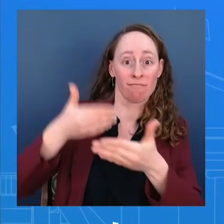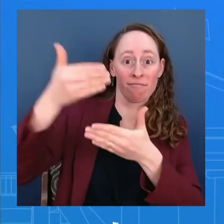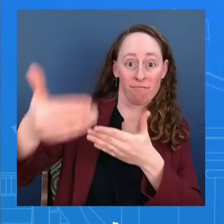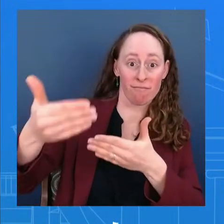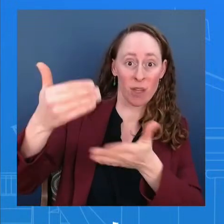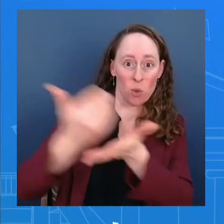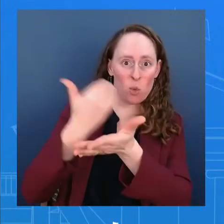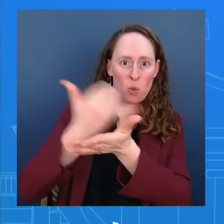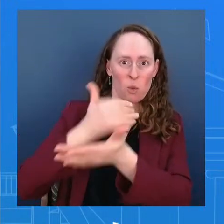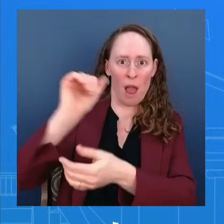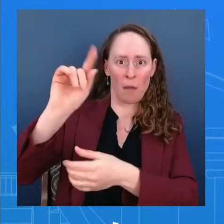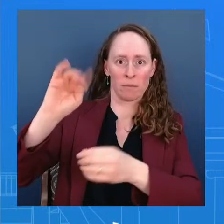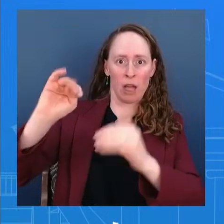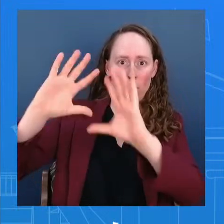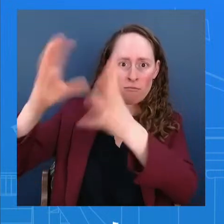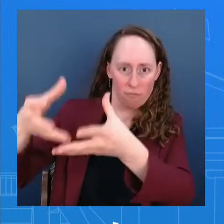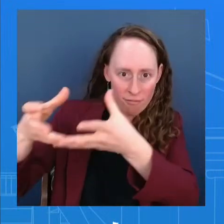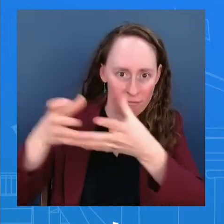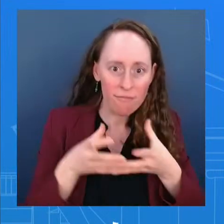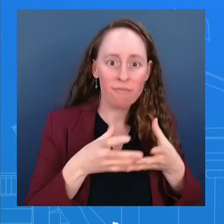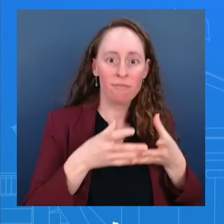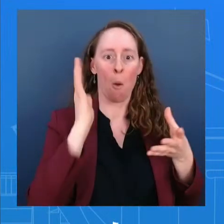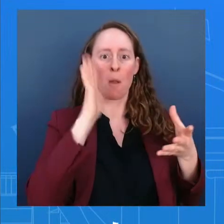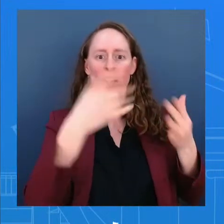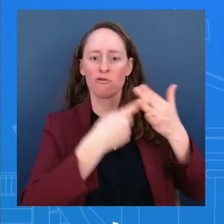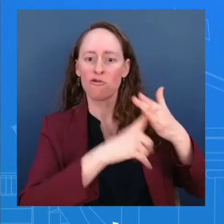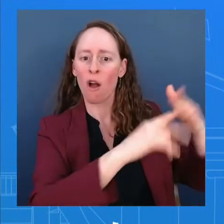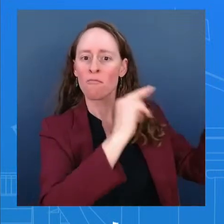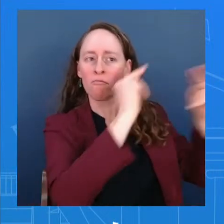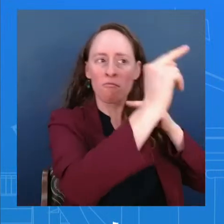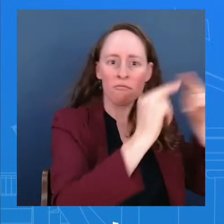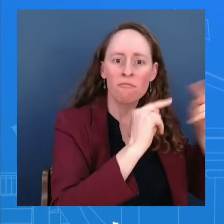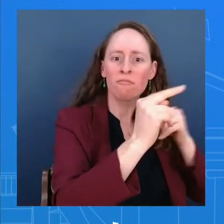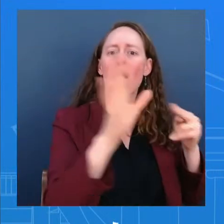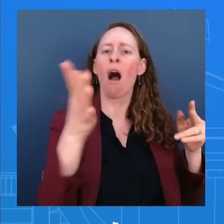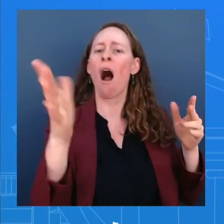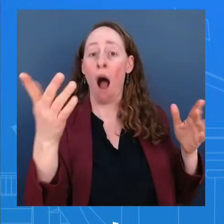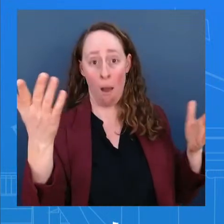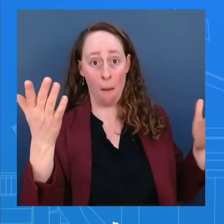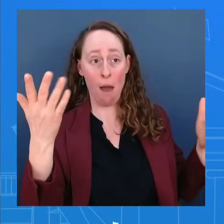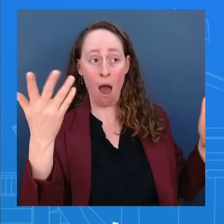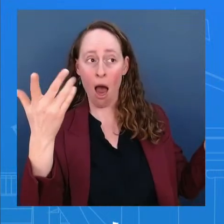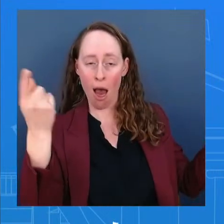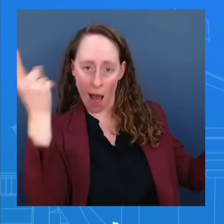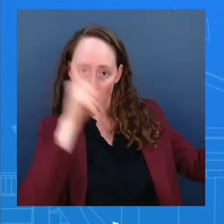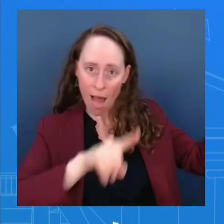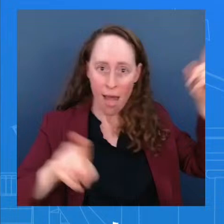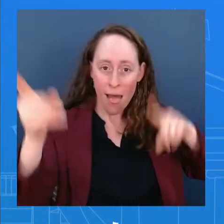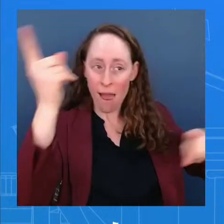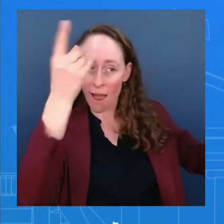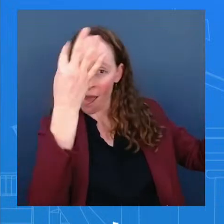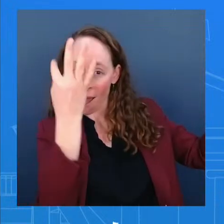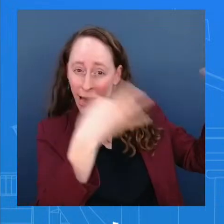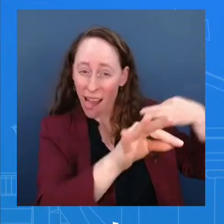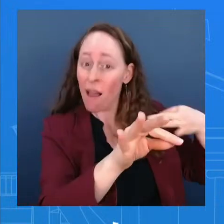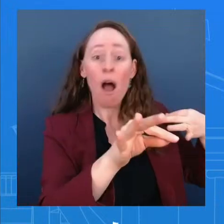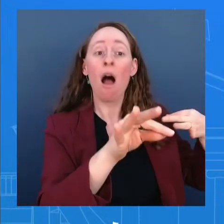And part of that leverage has to come from the kind of economic pressure that makes Putin see he’s going to continue to pay a significant price economically.